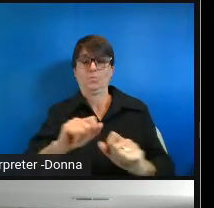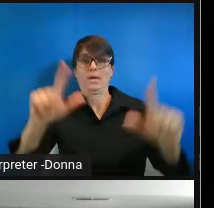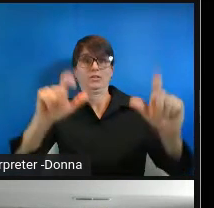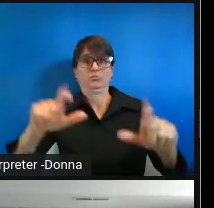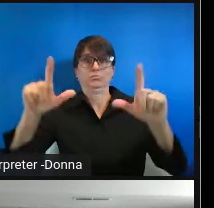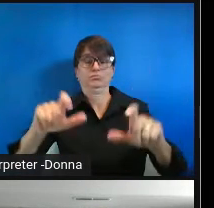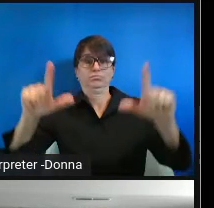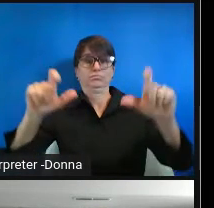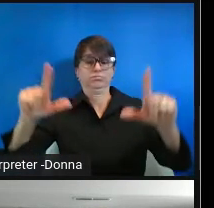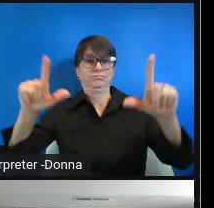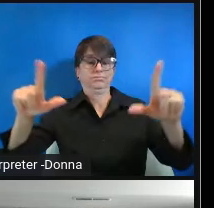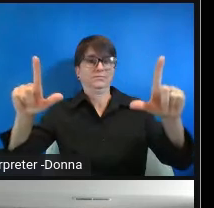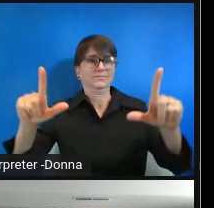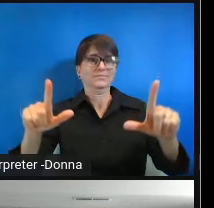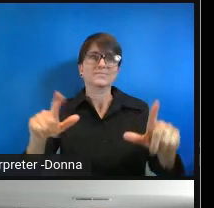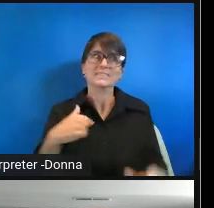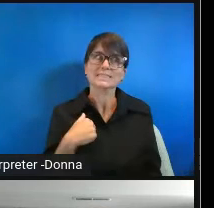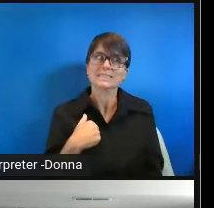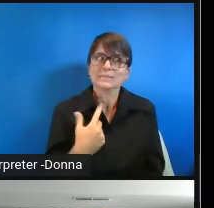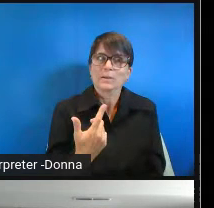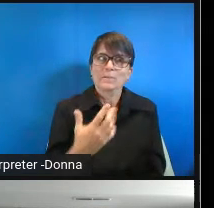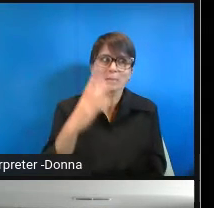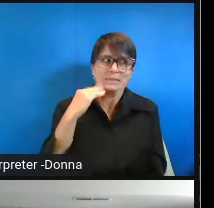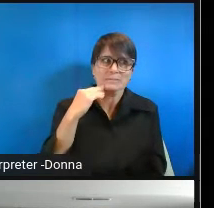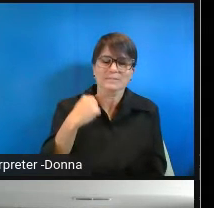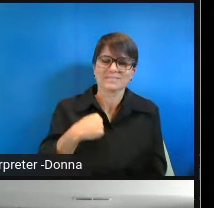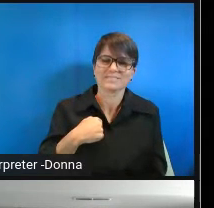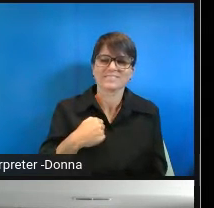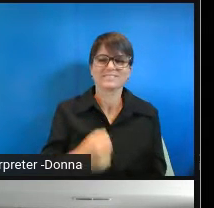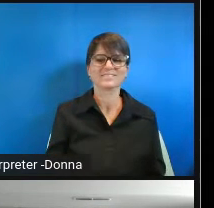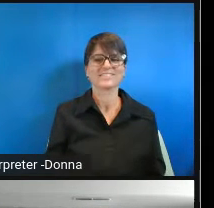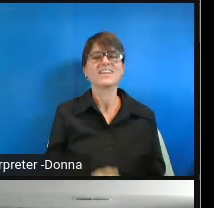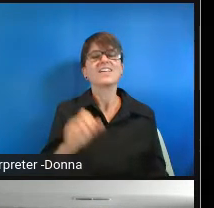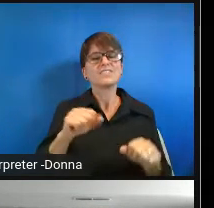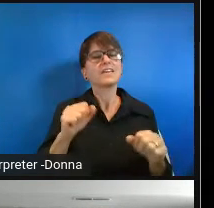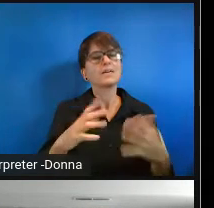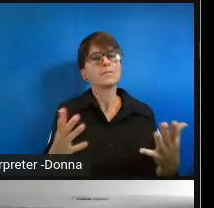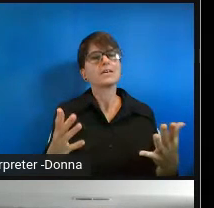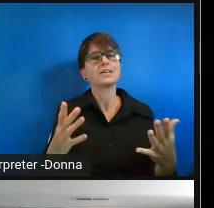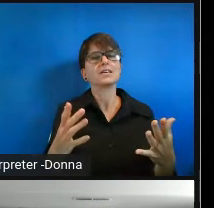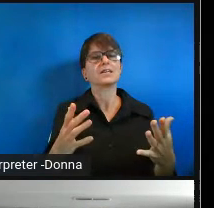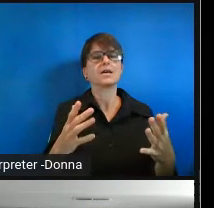These dialogs can be broken down further by action types like one,